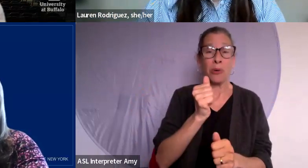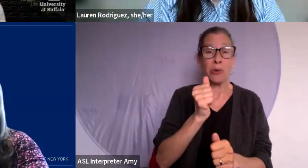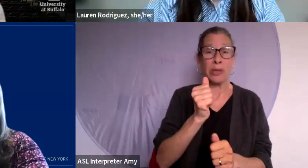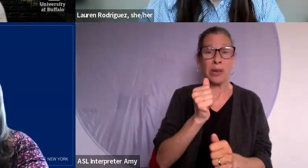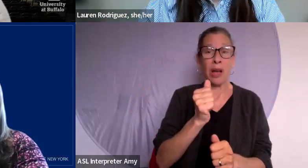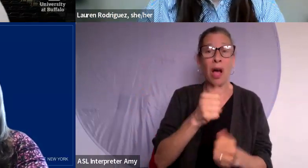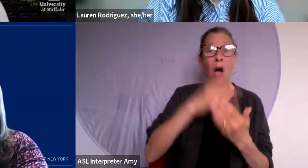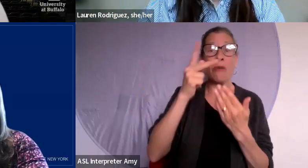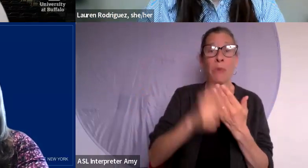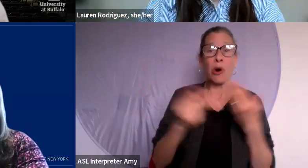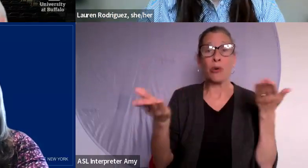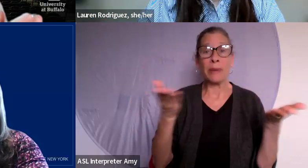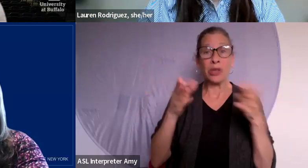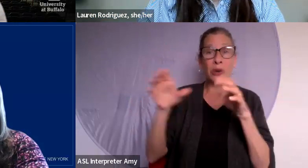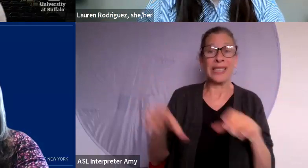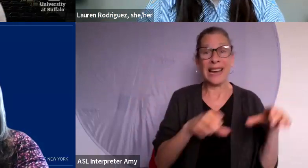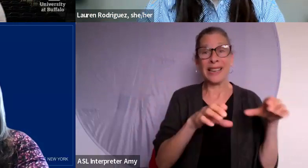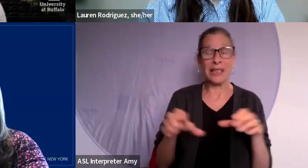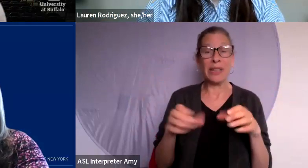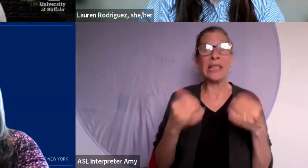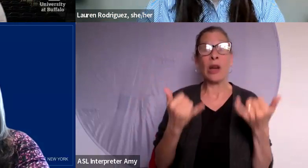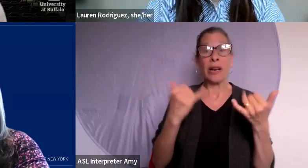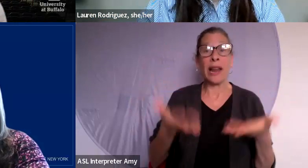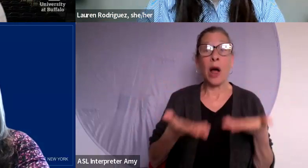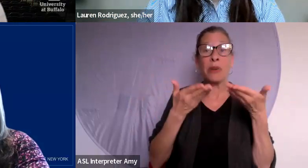services and activities are now provided on third party